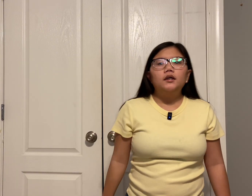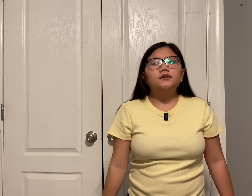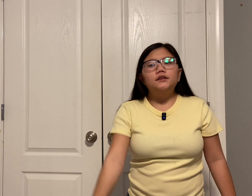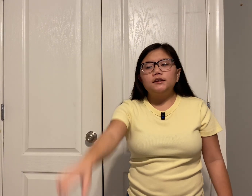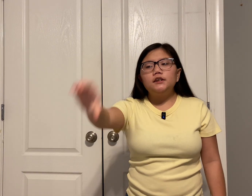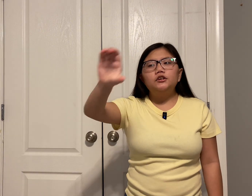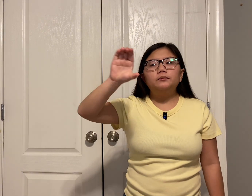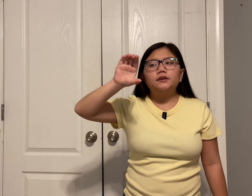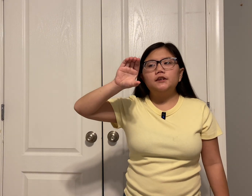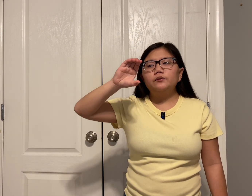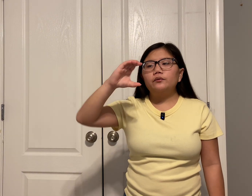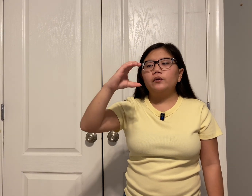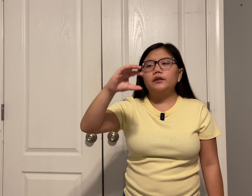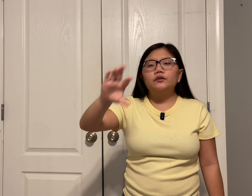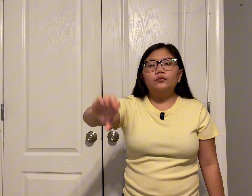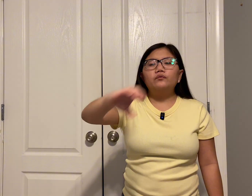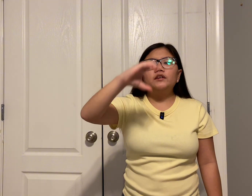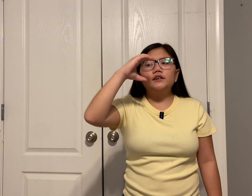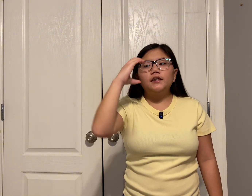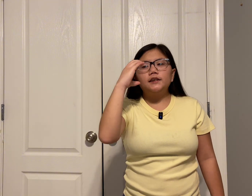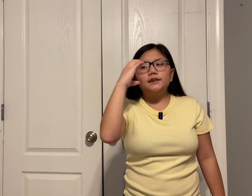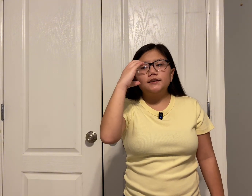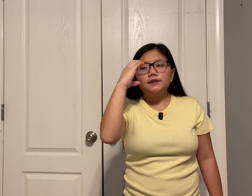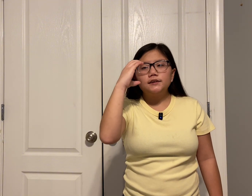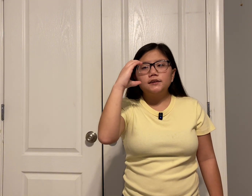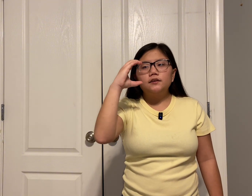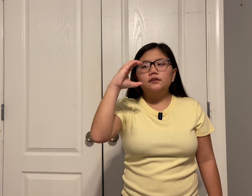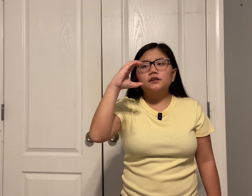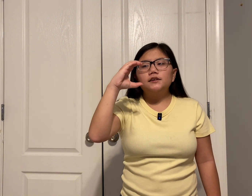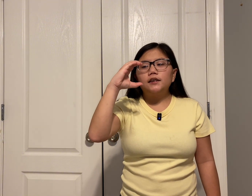And then "C" make a "C" with your whole hand, don't face it like this, to the side.